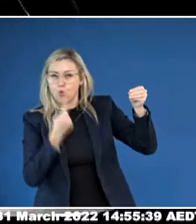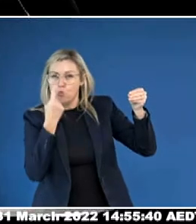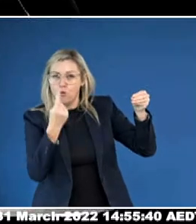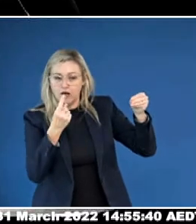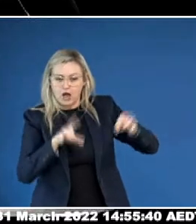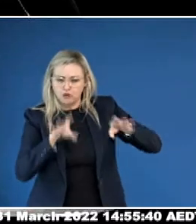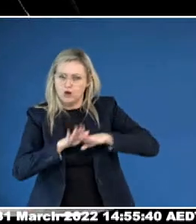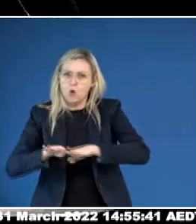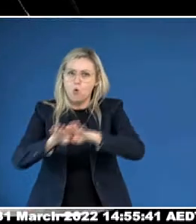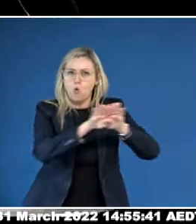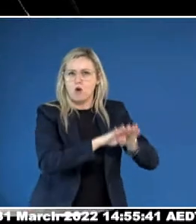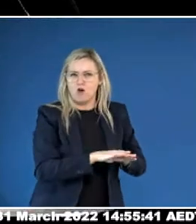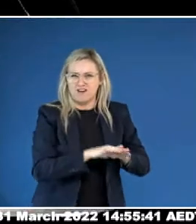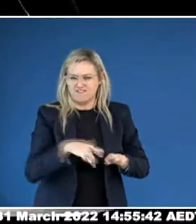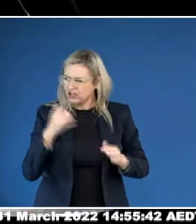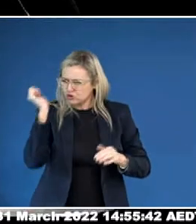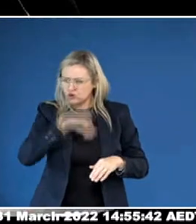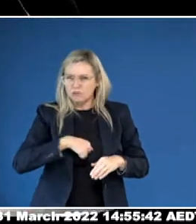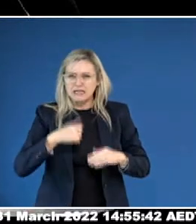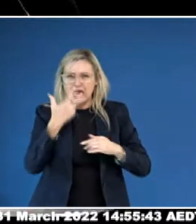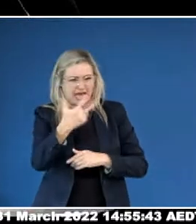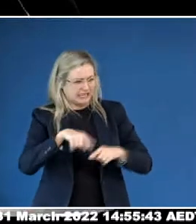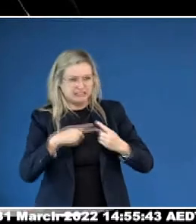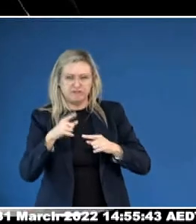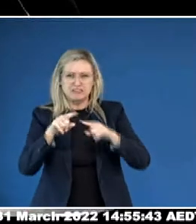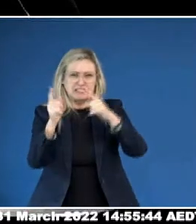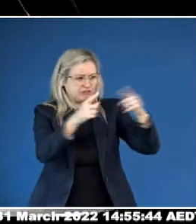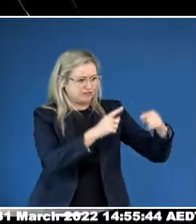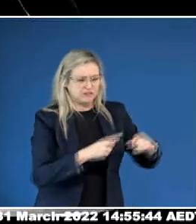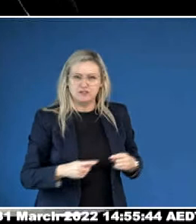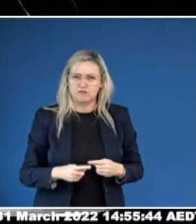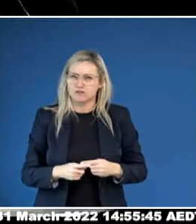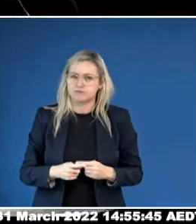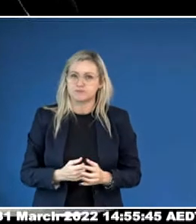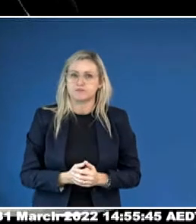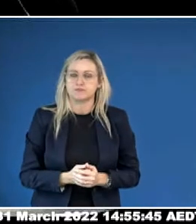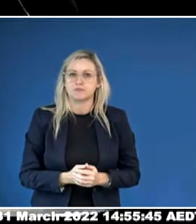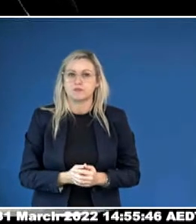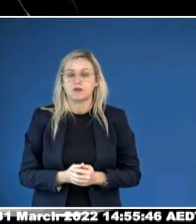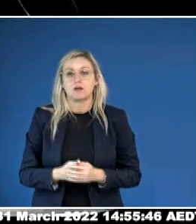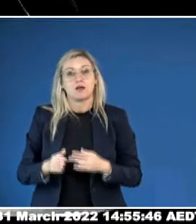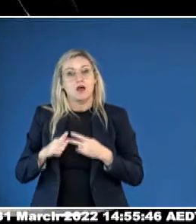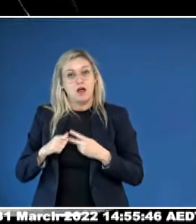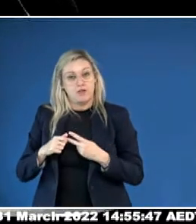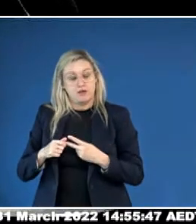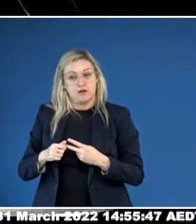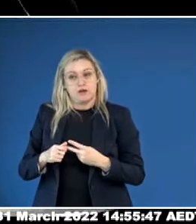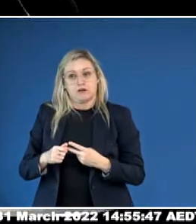relationship and what constitutes and then we also have - and then at the Commonwealth